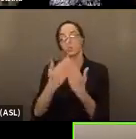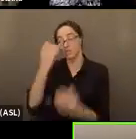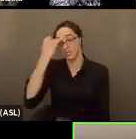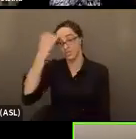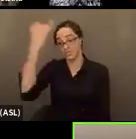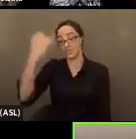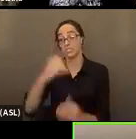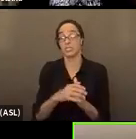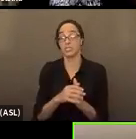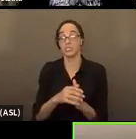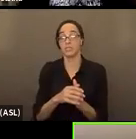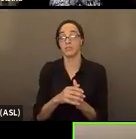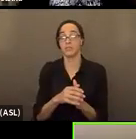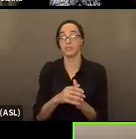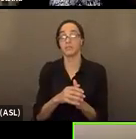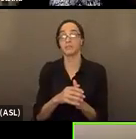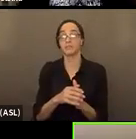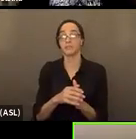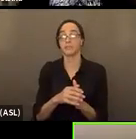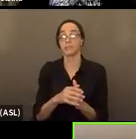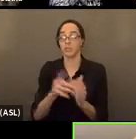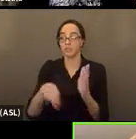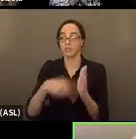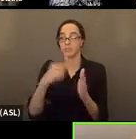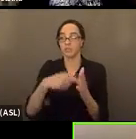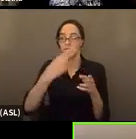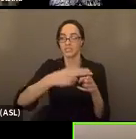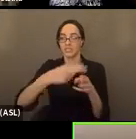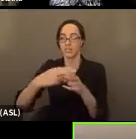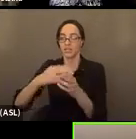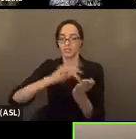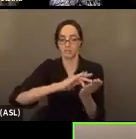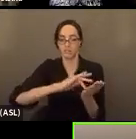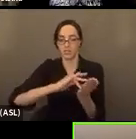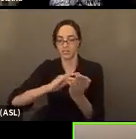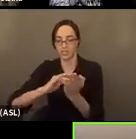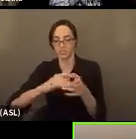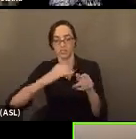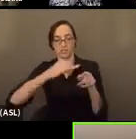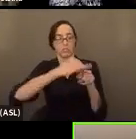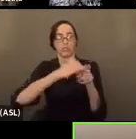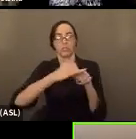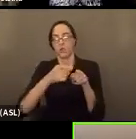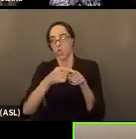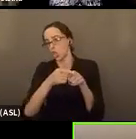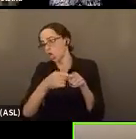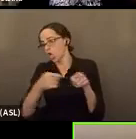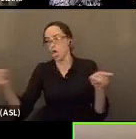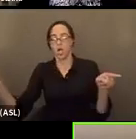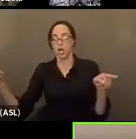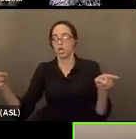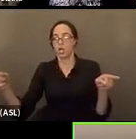medications are so incredibly long and or you lose the piece of paper so just take you know get out